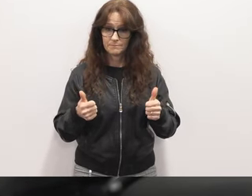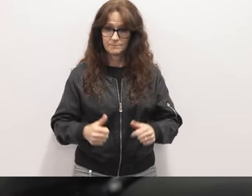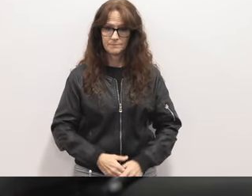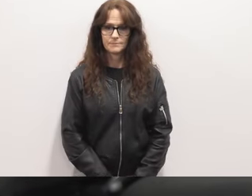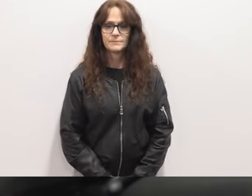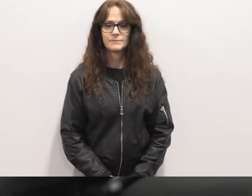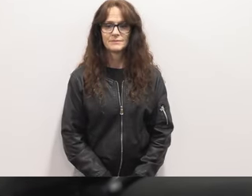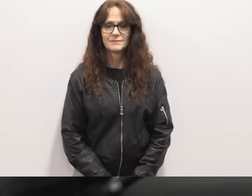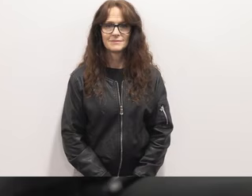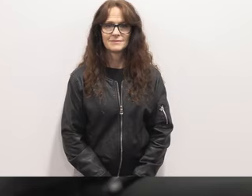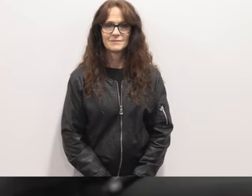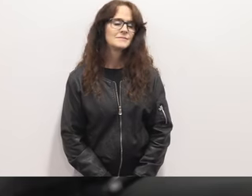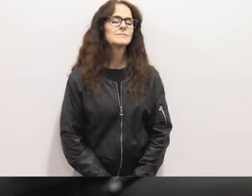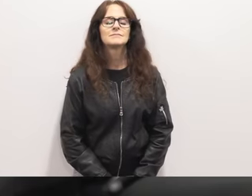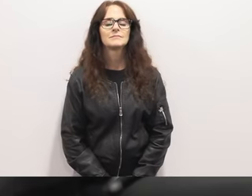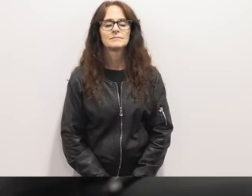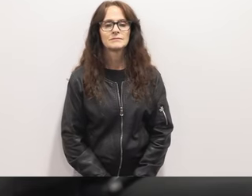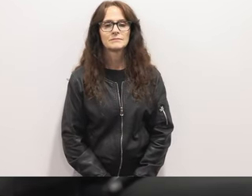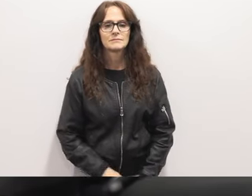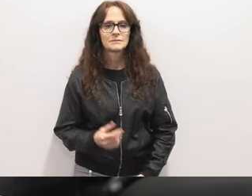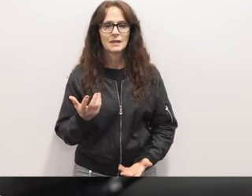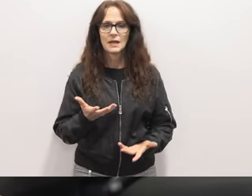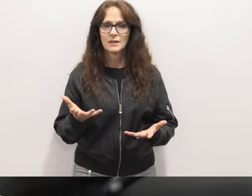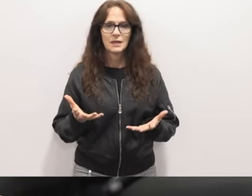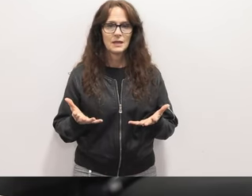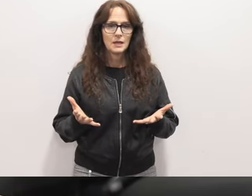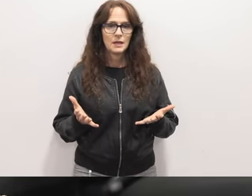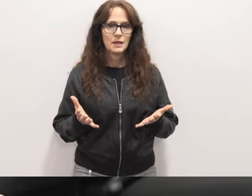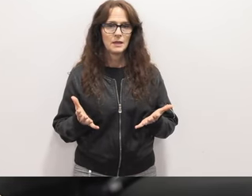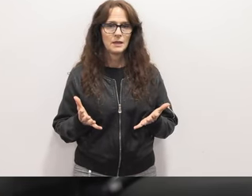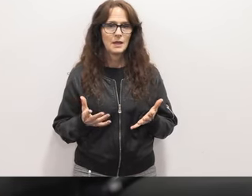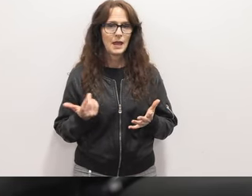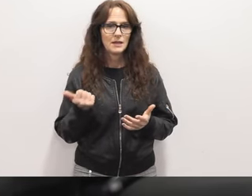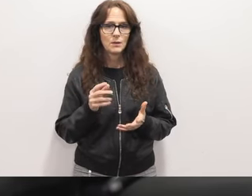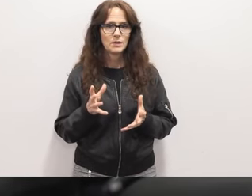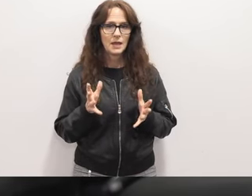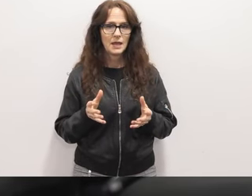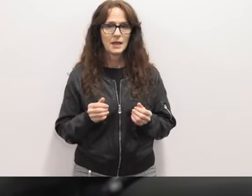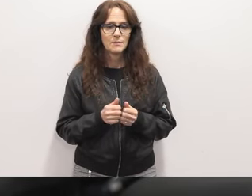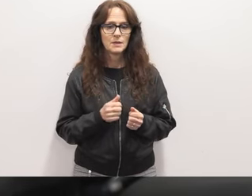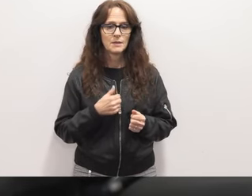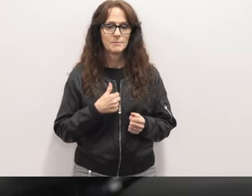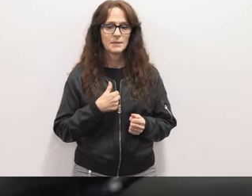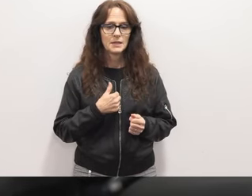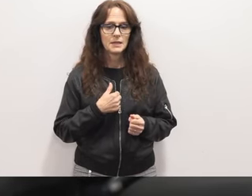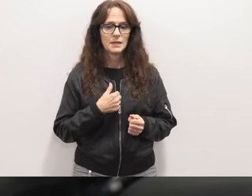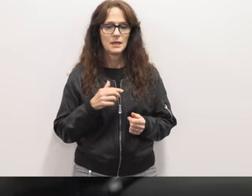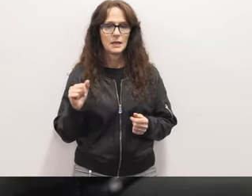All right, anything that you'd like to leave me with, and I'll say me on behalf of AJ and me too,